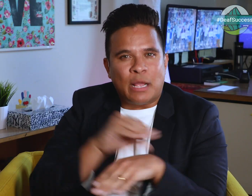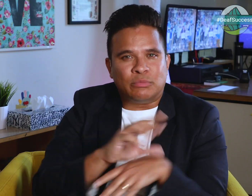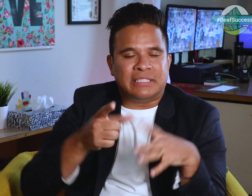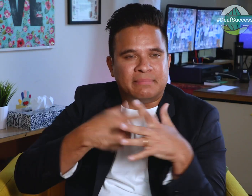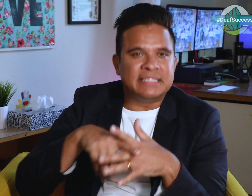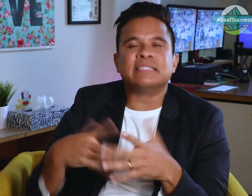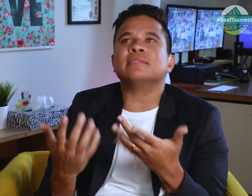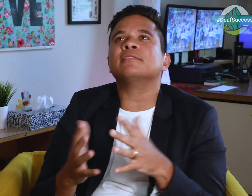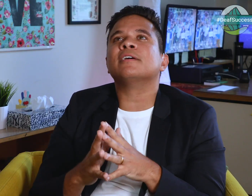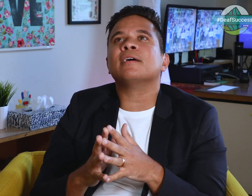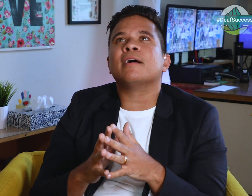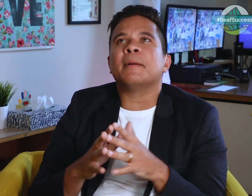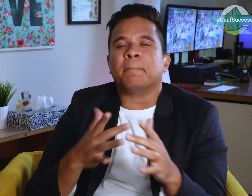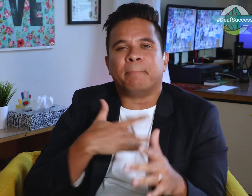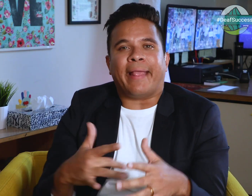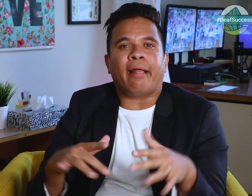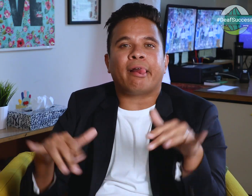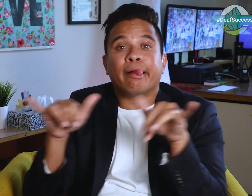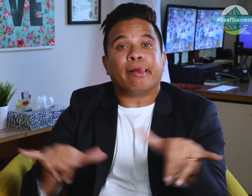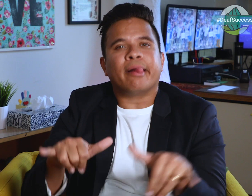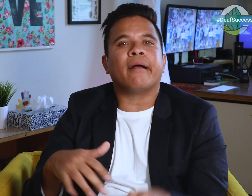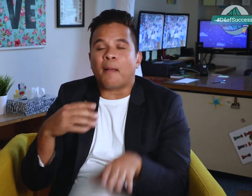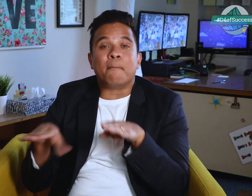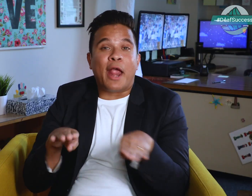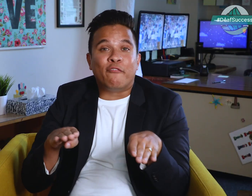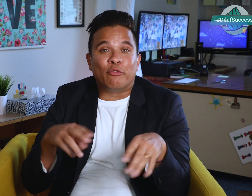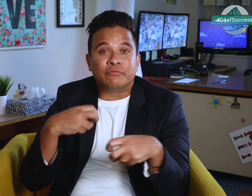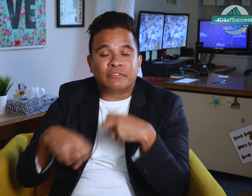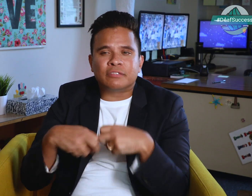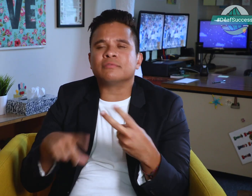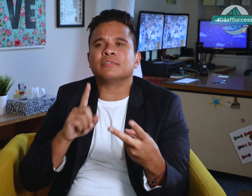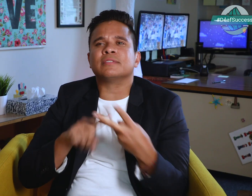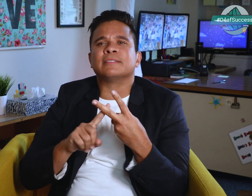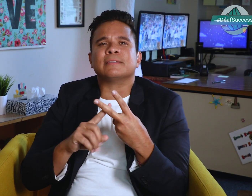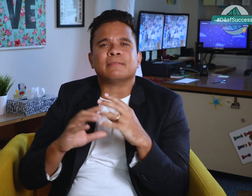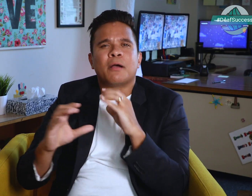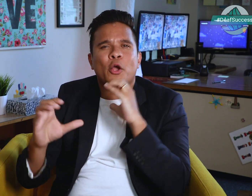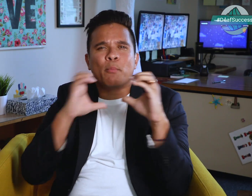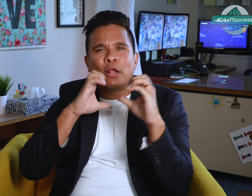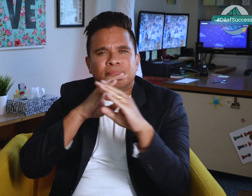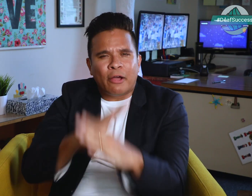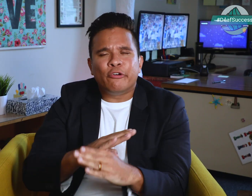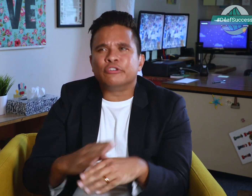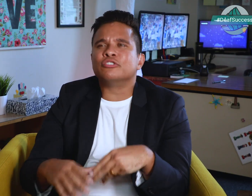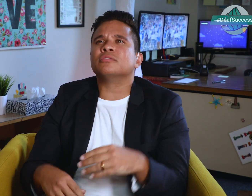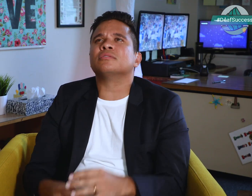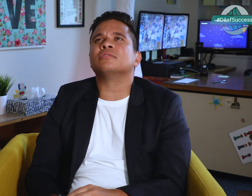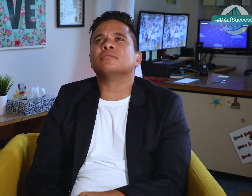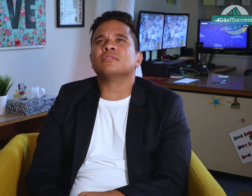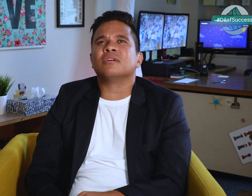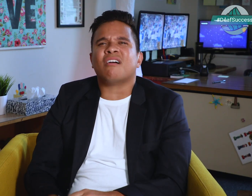When students come to see me for counseling for the first time, it's most often due to behavior difficulties, communication